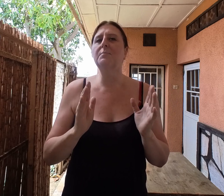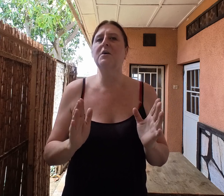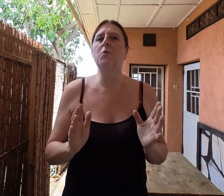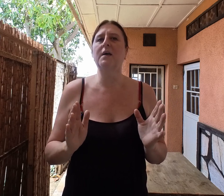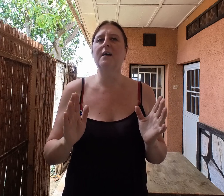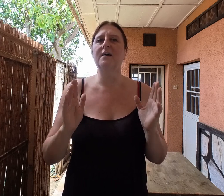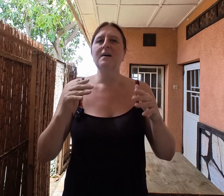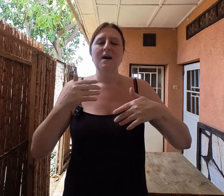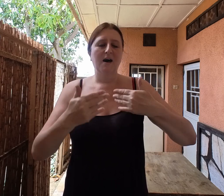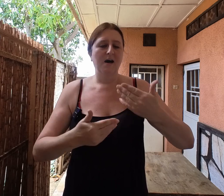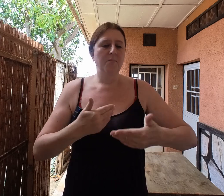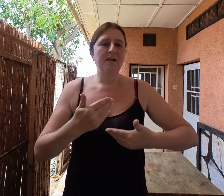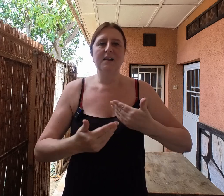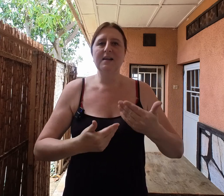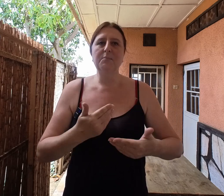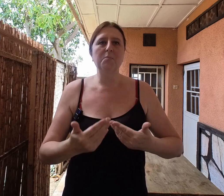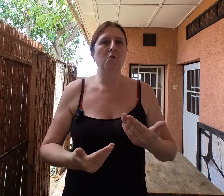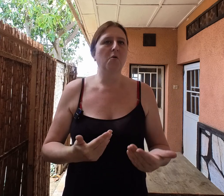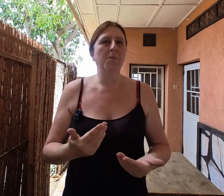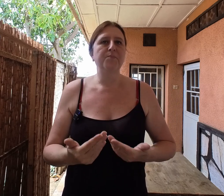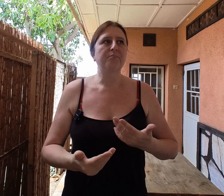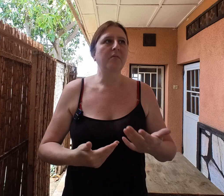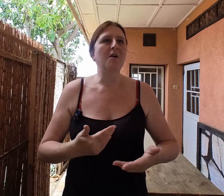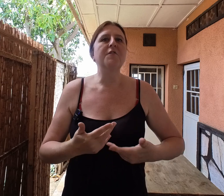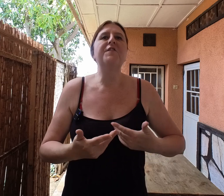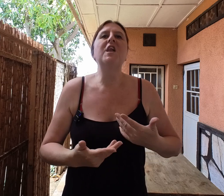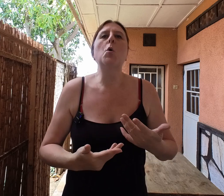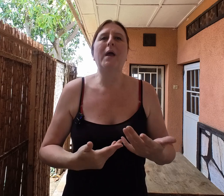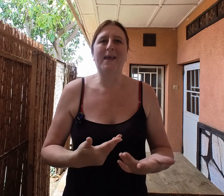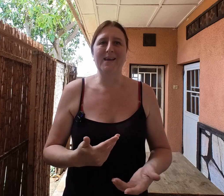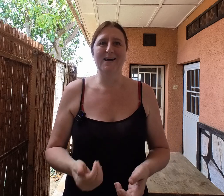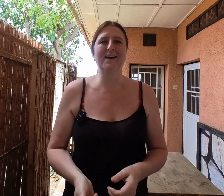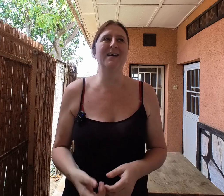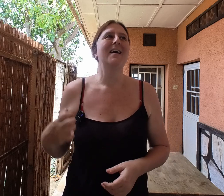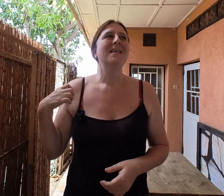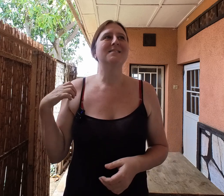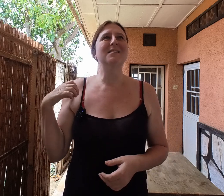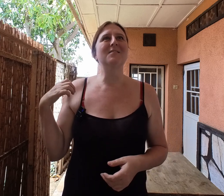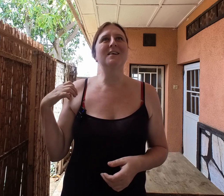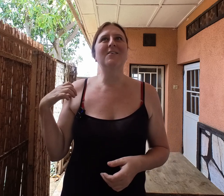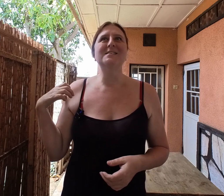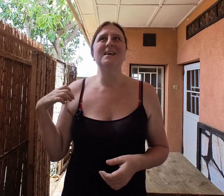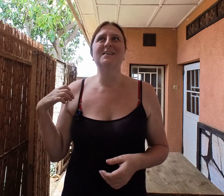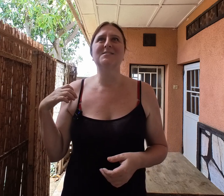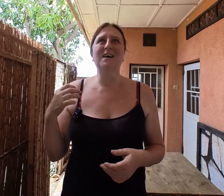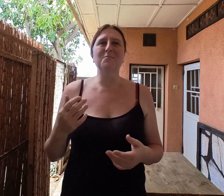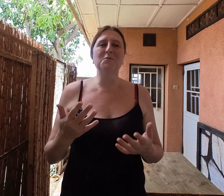little bit quicker and a little bit more flowy. That's not really a great technical term,